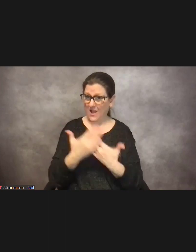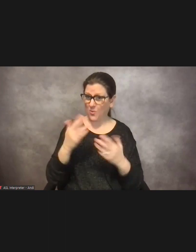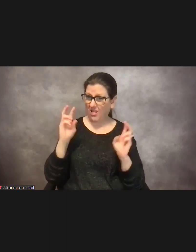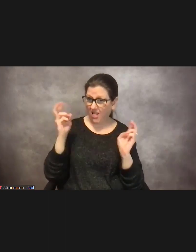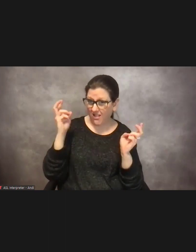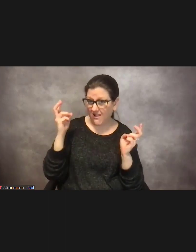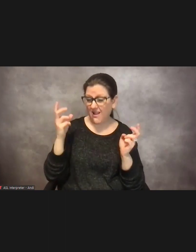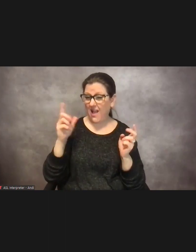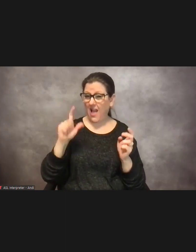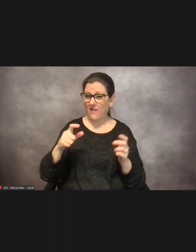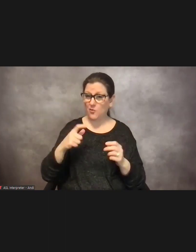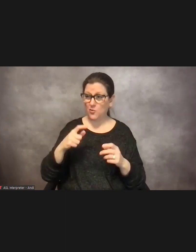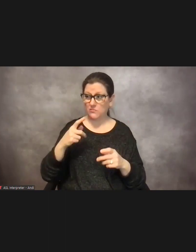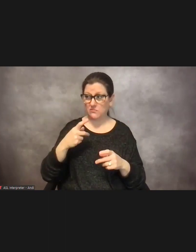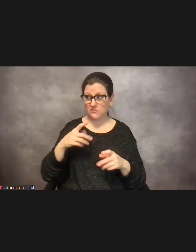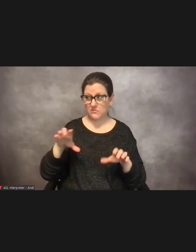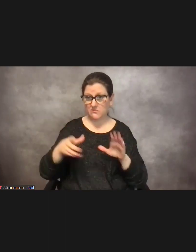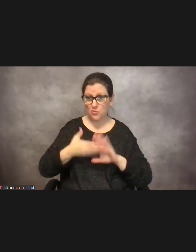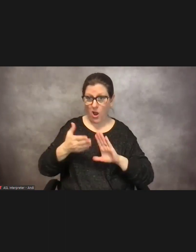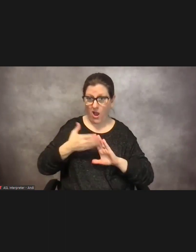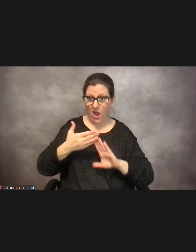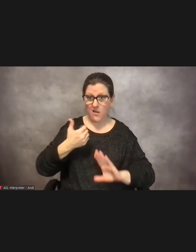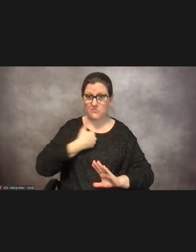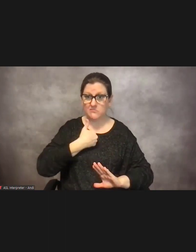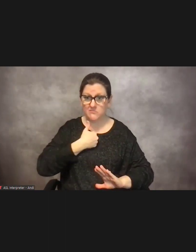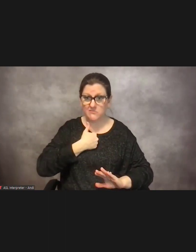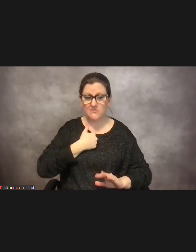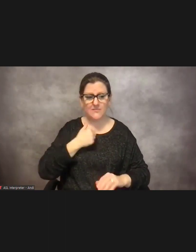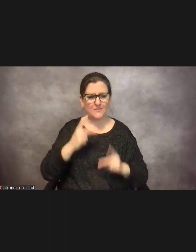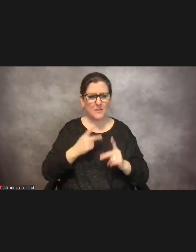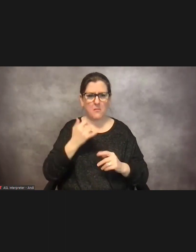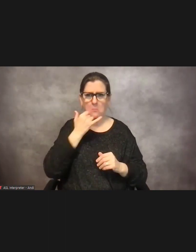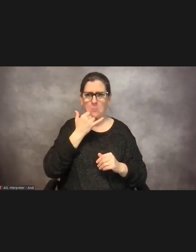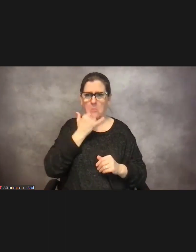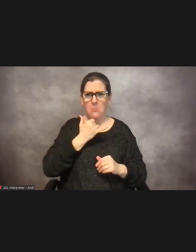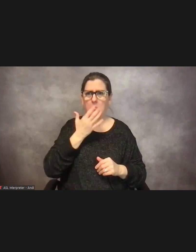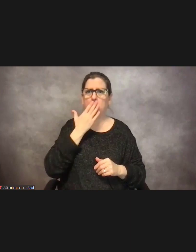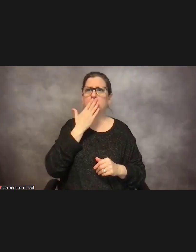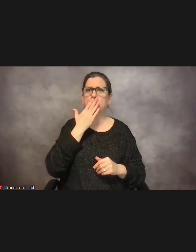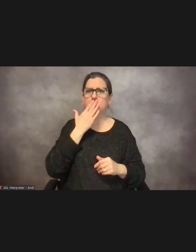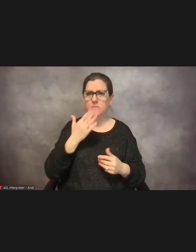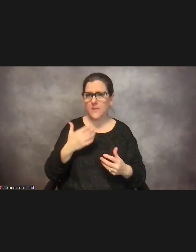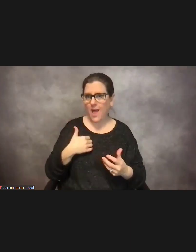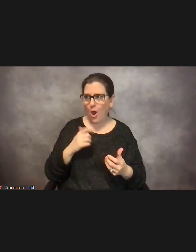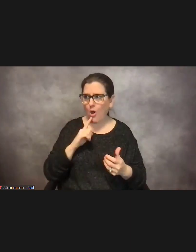manual and, um, people can just make mistakes, where they're